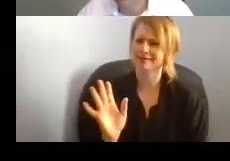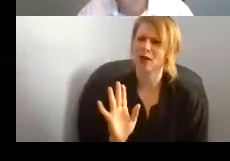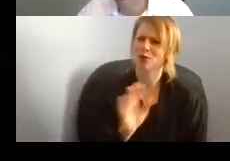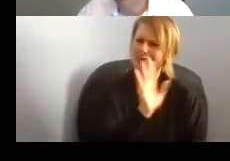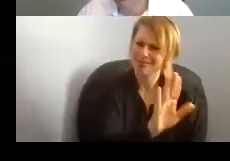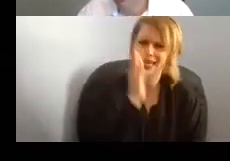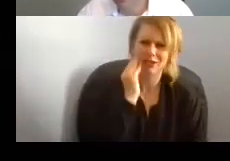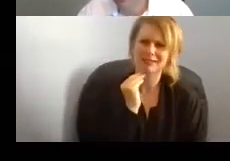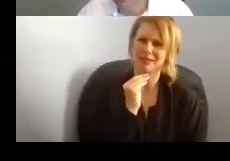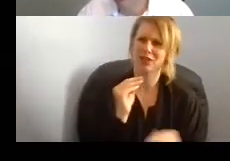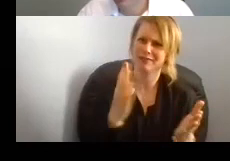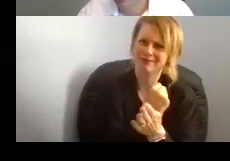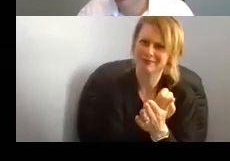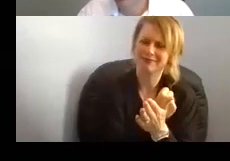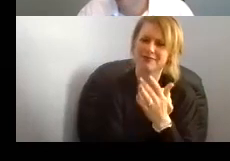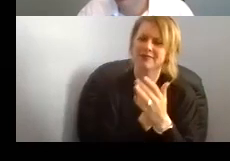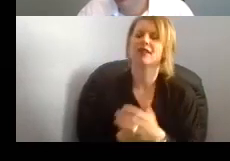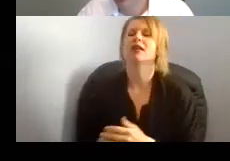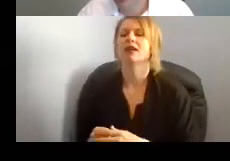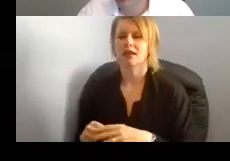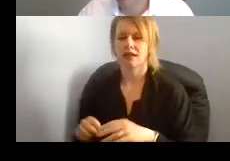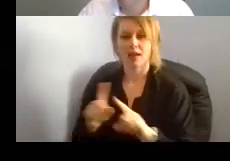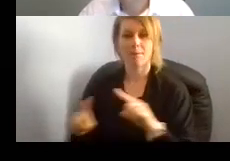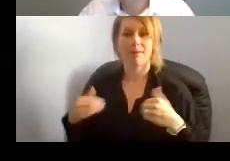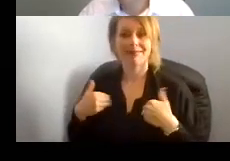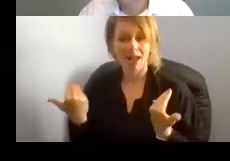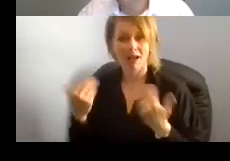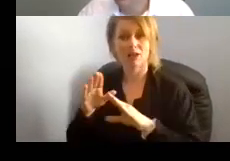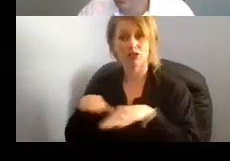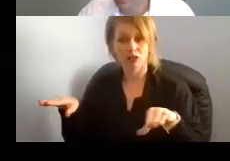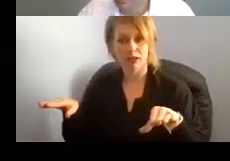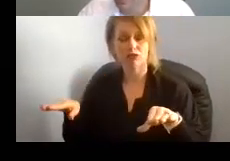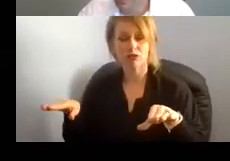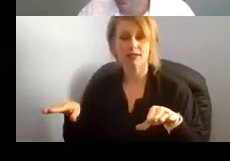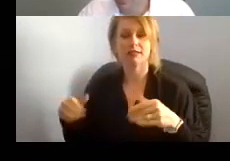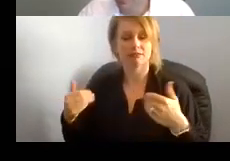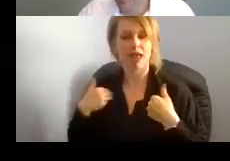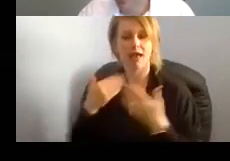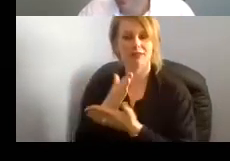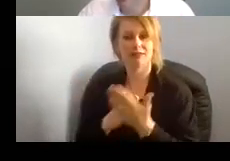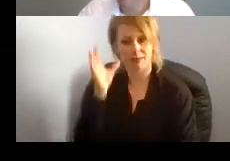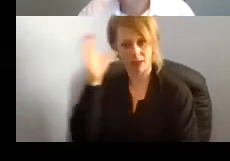some very good books, particularly for young children, that teach some of those concepts I had talked about.